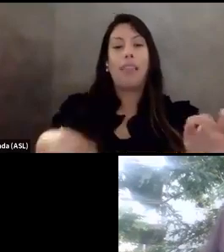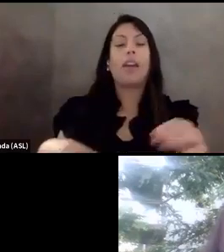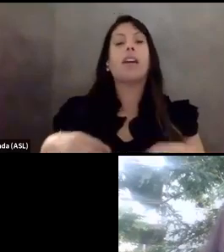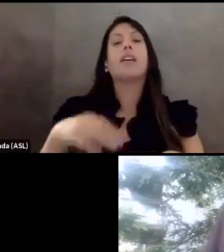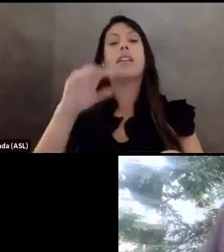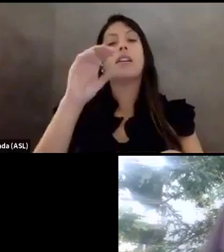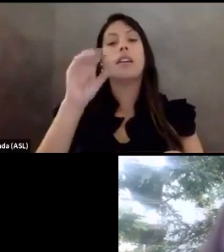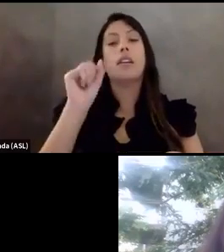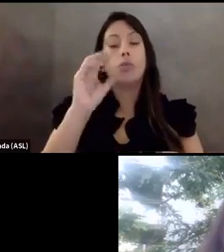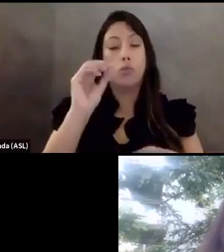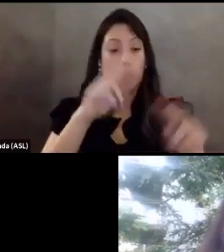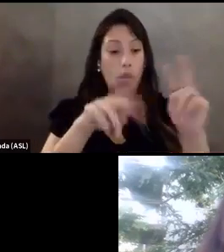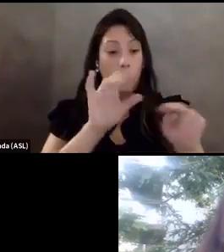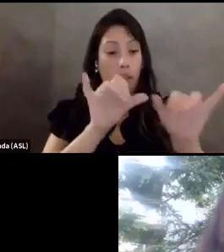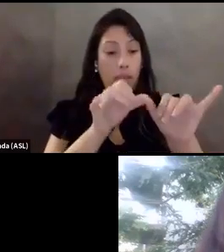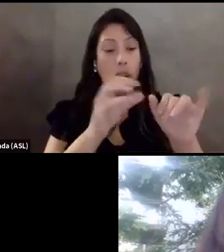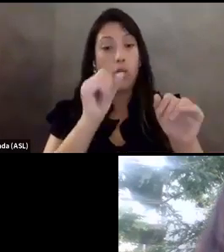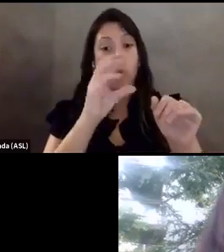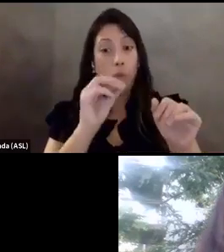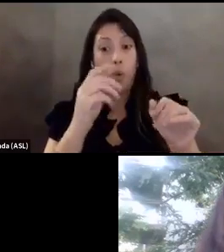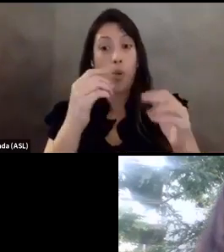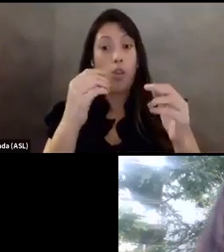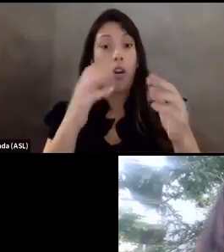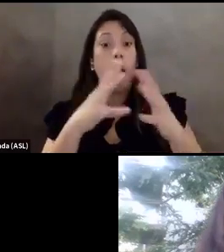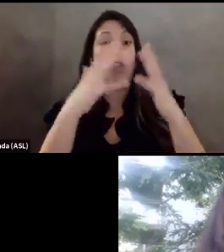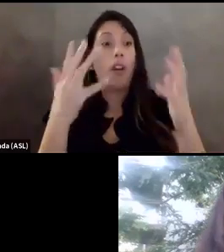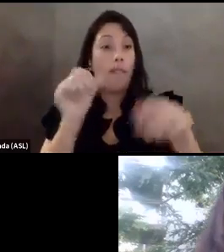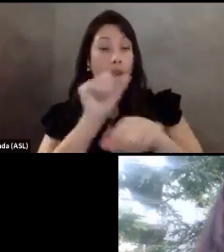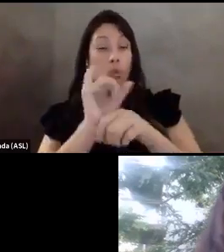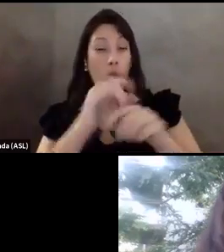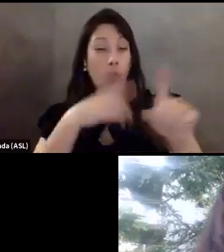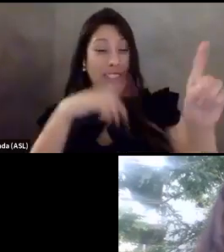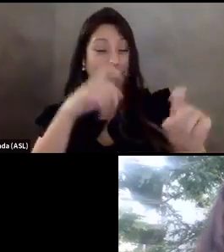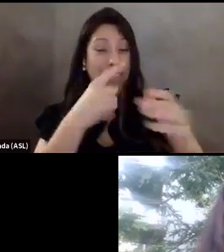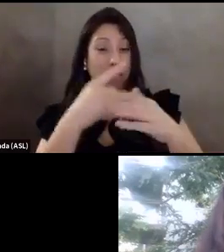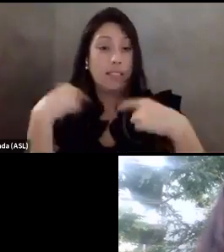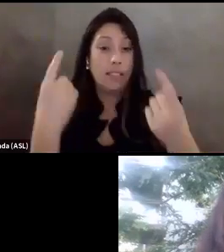So a lot of that work we're not really seeing yet in terms of the impact.